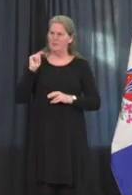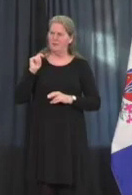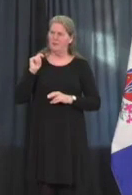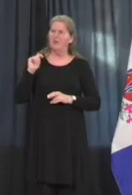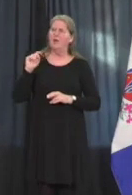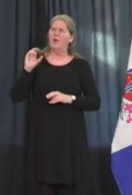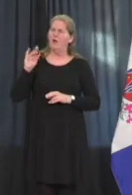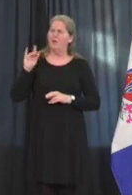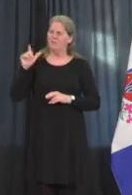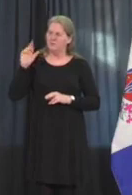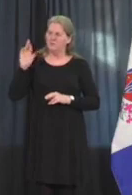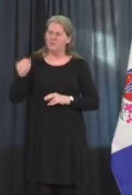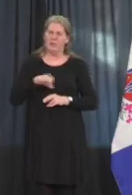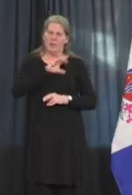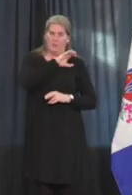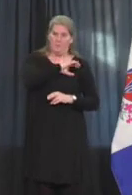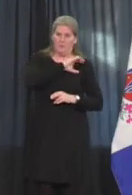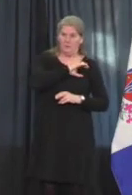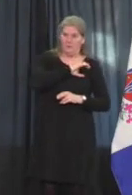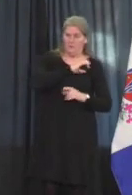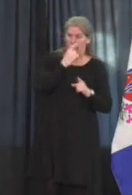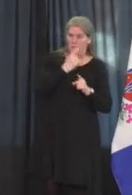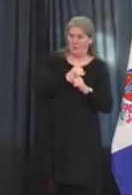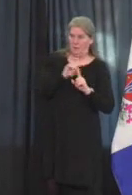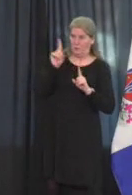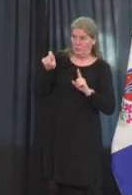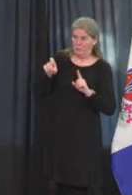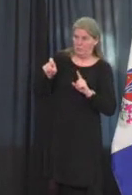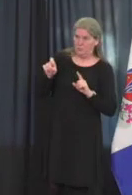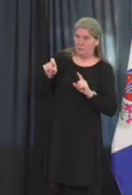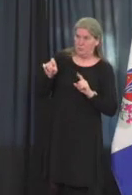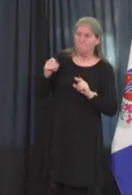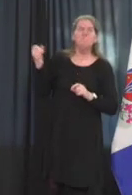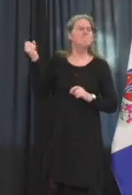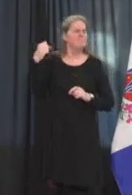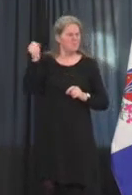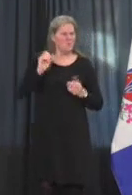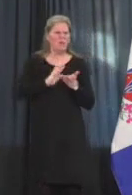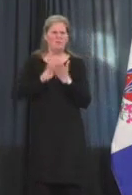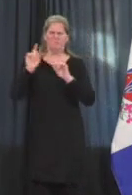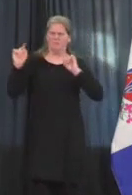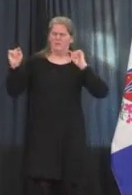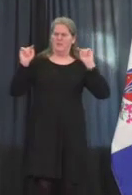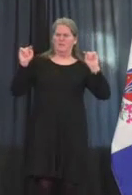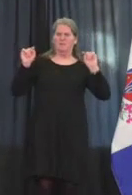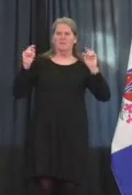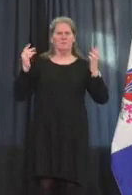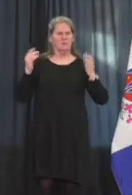OFFICER? SO -- YEAH, WHAT ARE THE DIFFERENCE IN POWERS. THANK YOU.